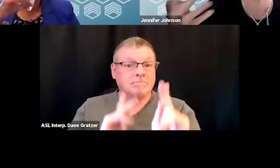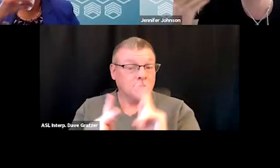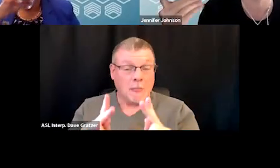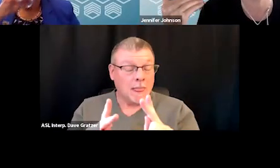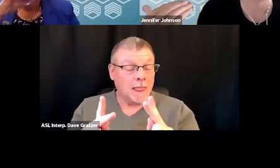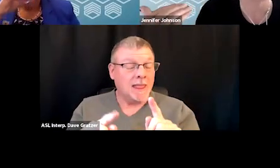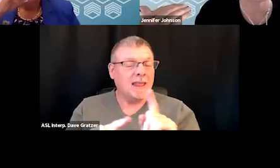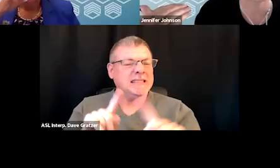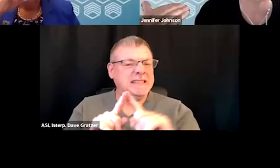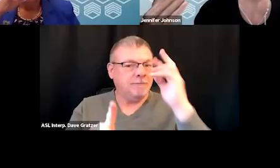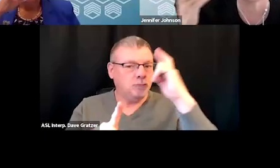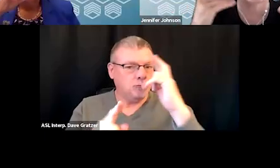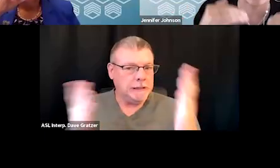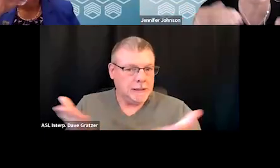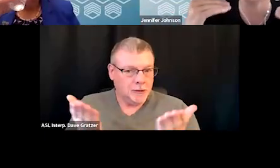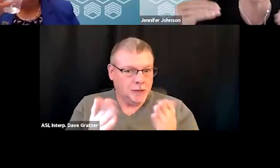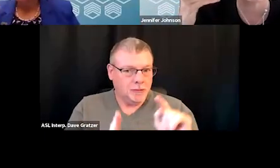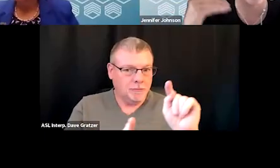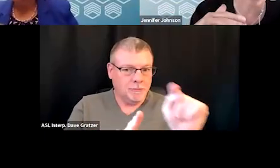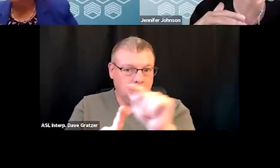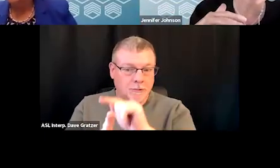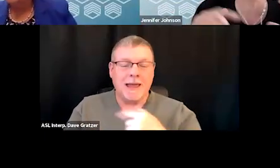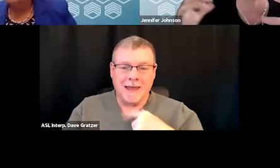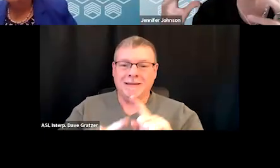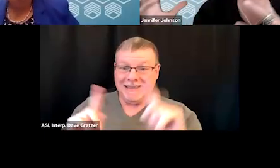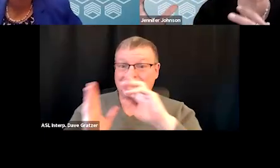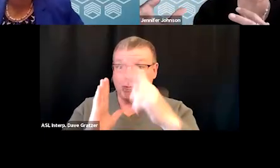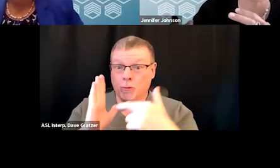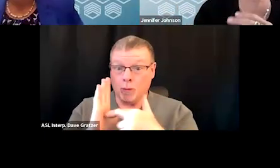here for different reasons and who have different roles and different goals.